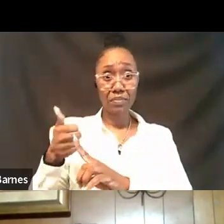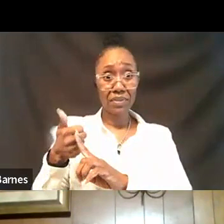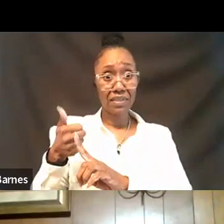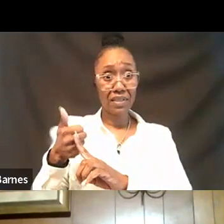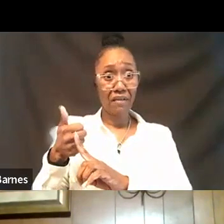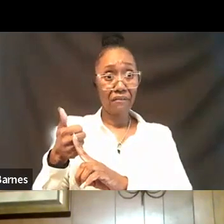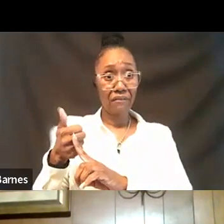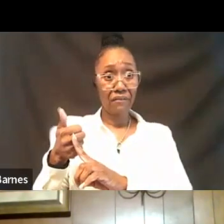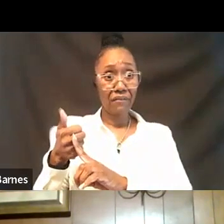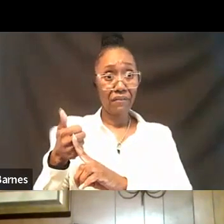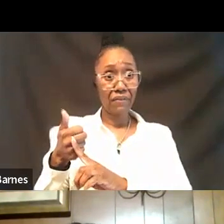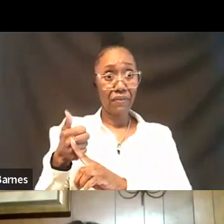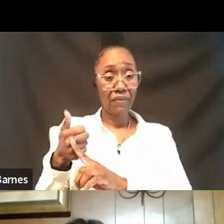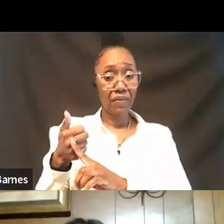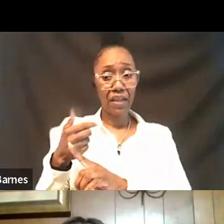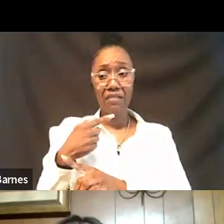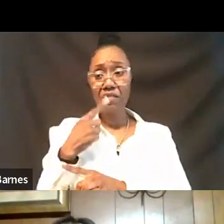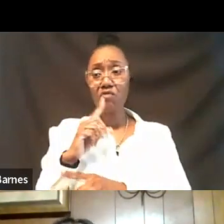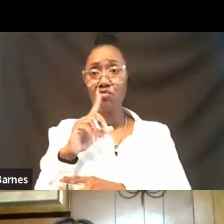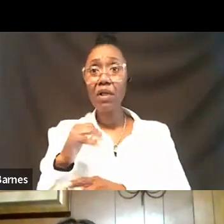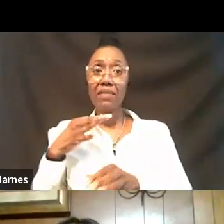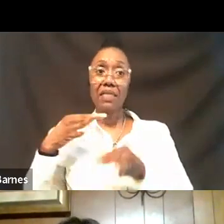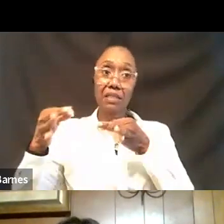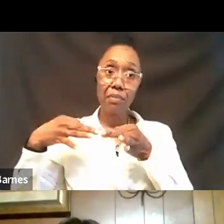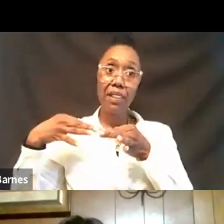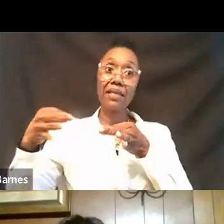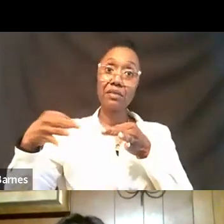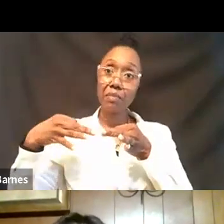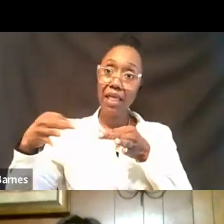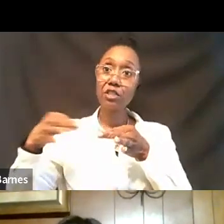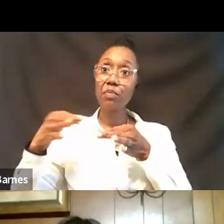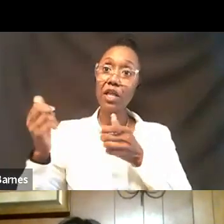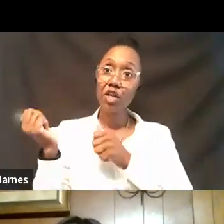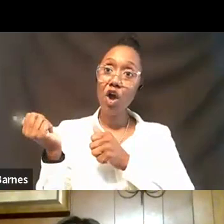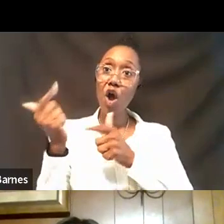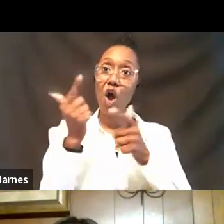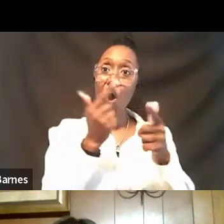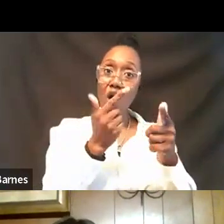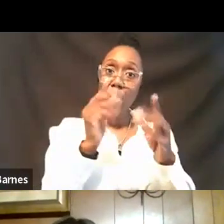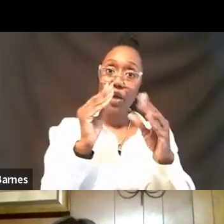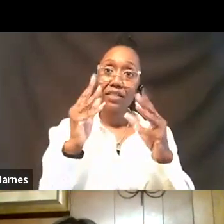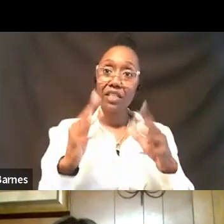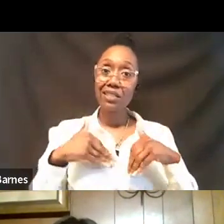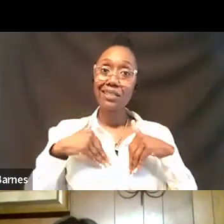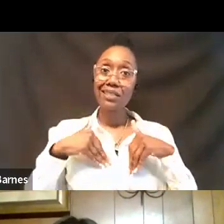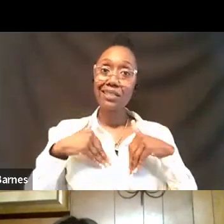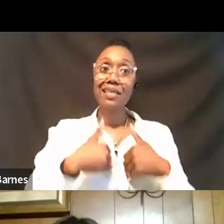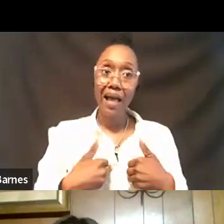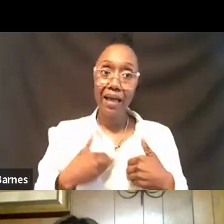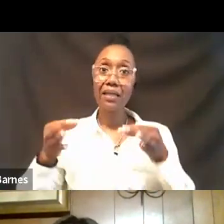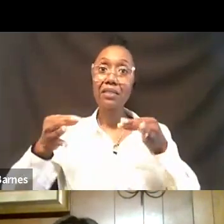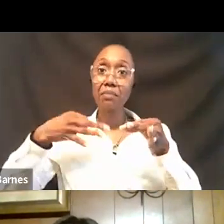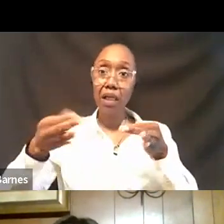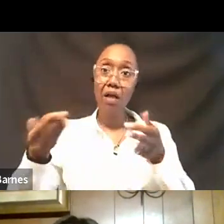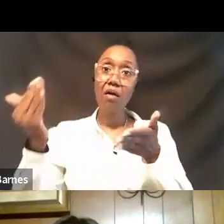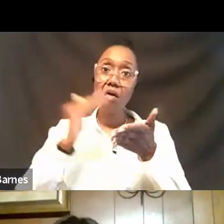Really always explain everything to every single teacher. Because it gets tiring and it's repetitive and it's not bad.